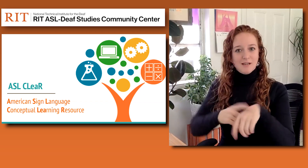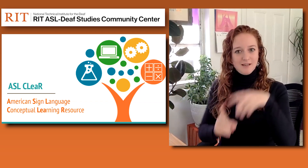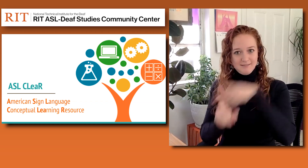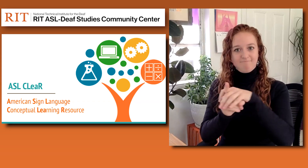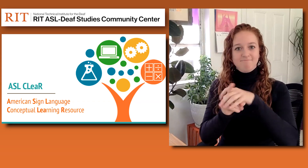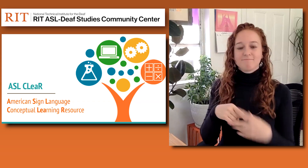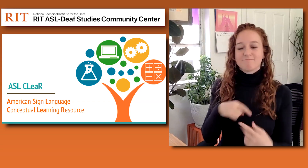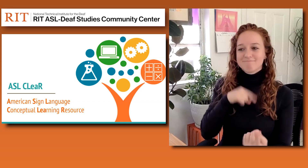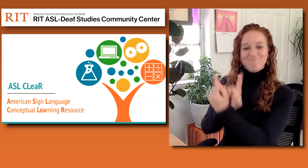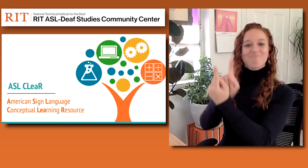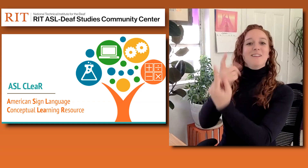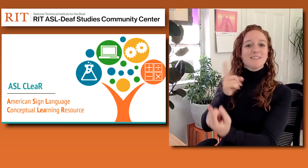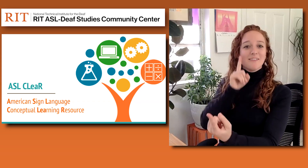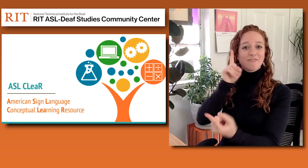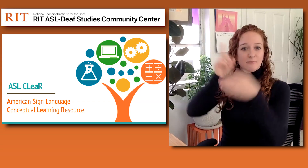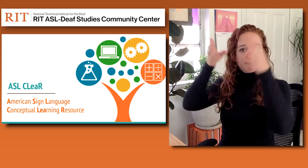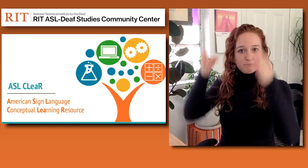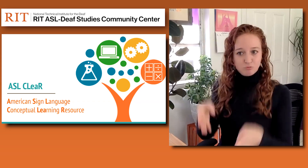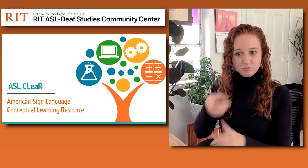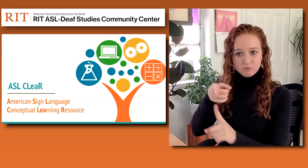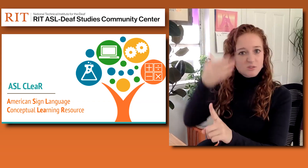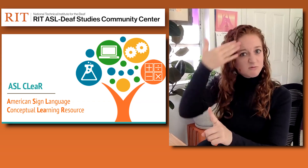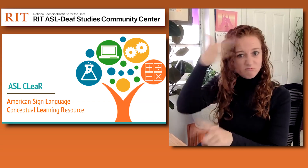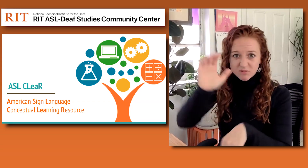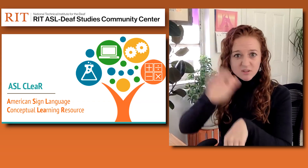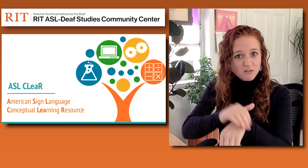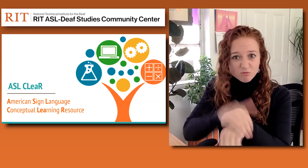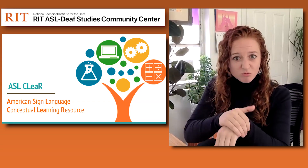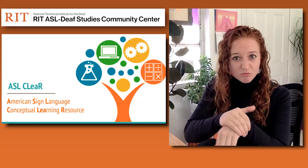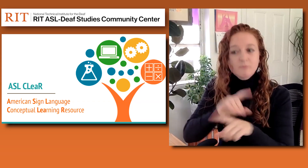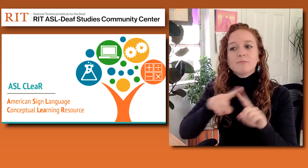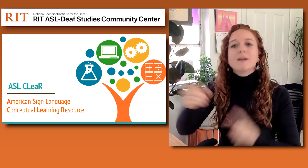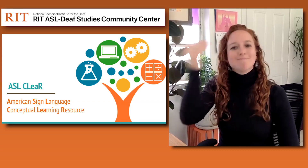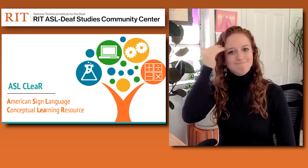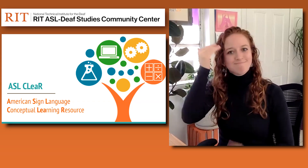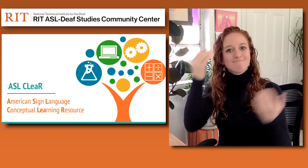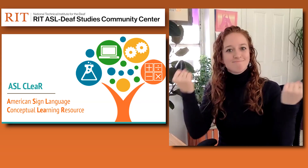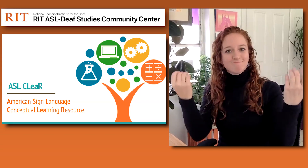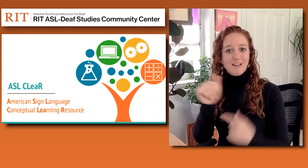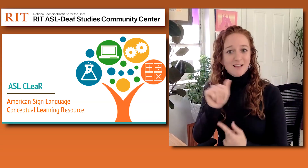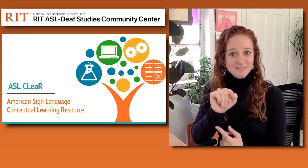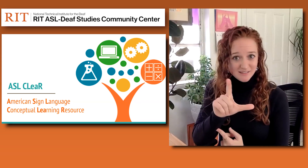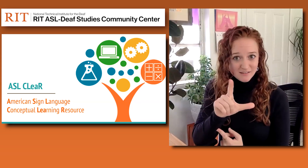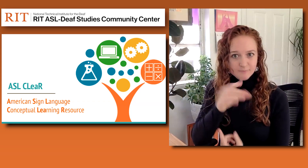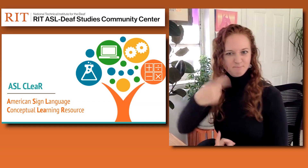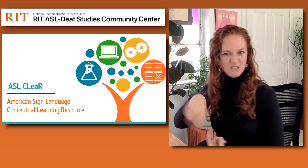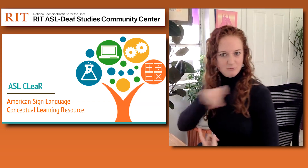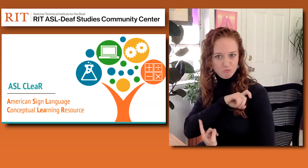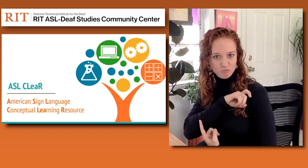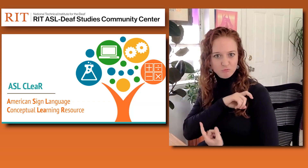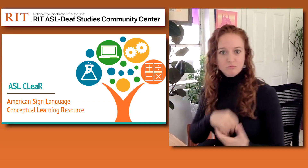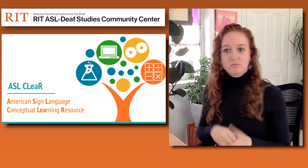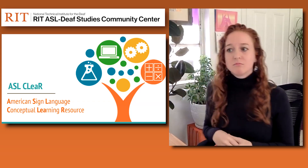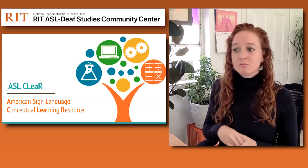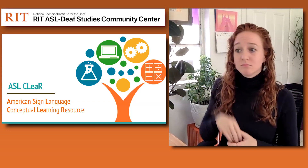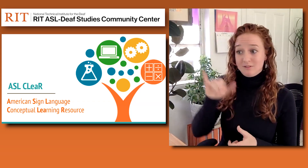Mouthing those English words... again, English was all over my ASL. When I had a conversation